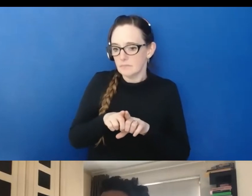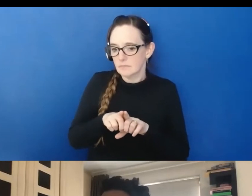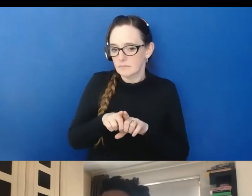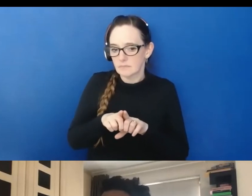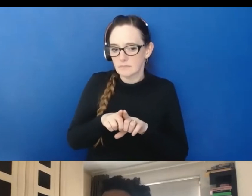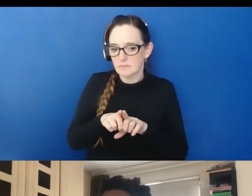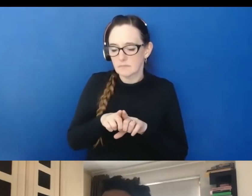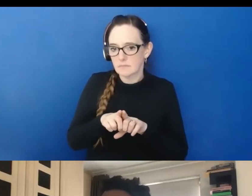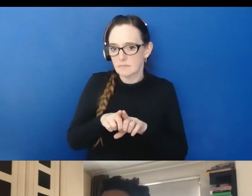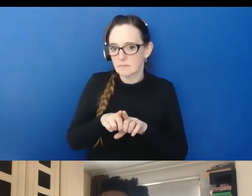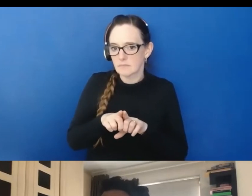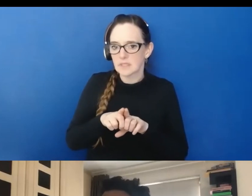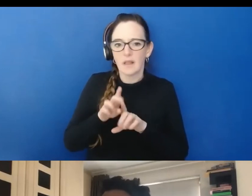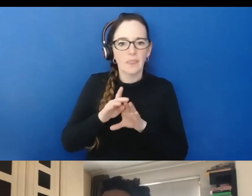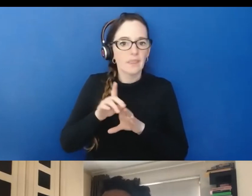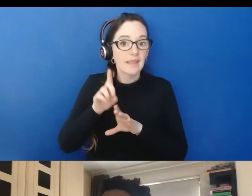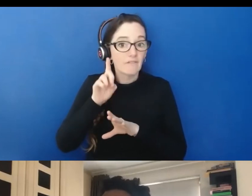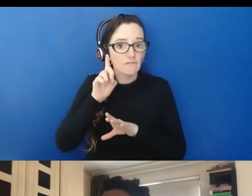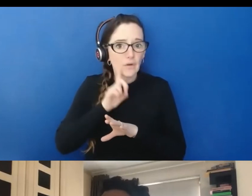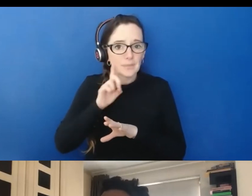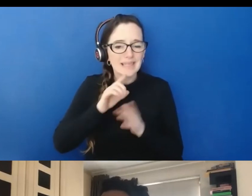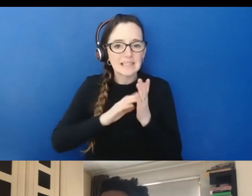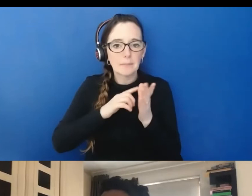like really understanding how bodies that do not have